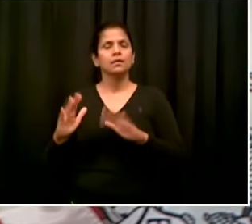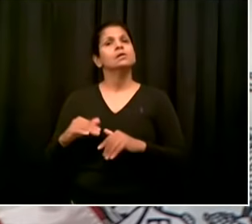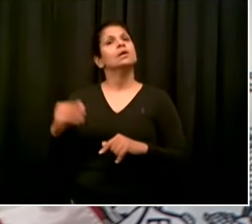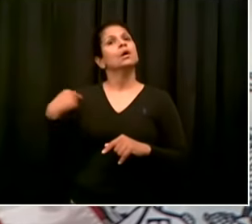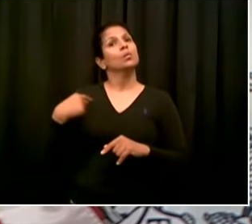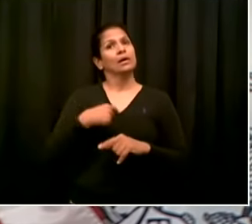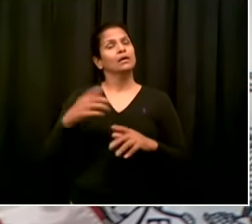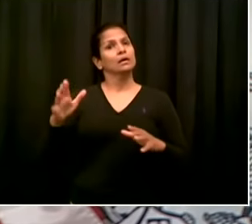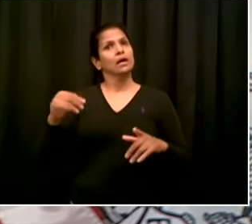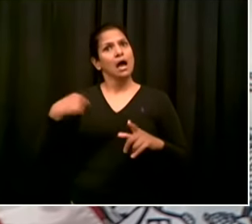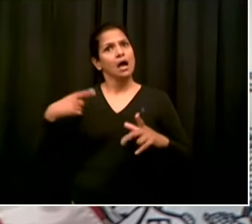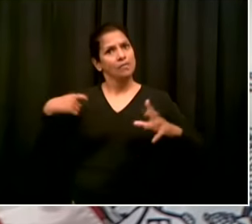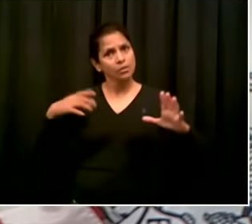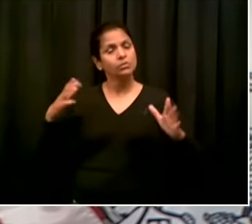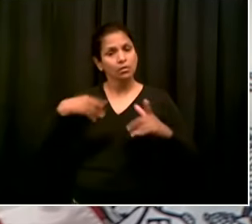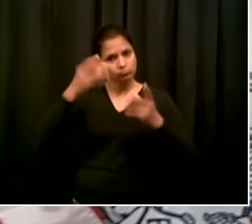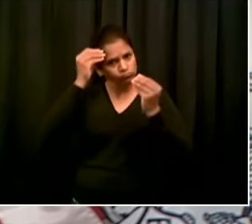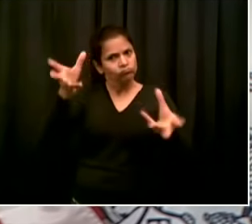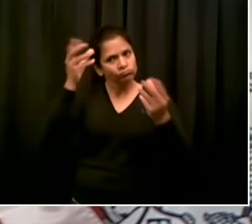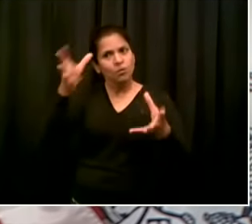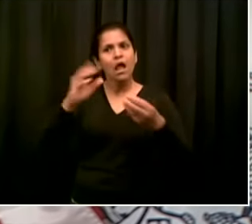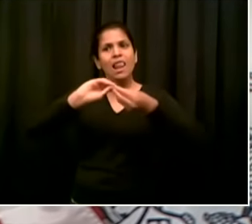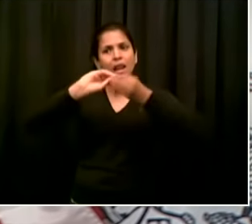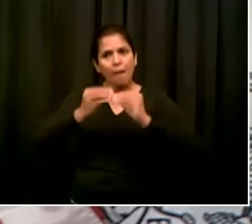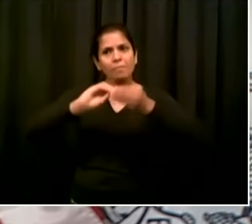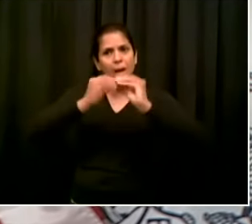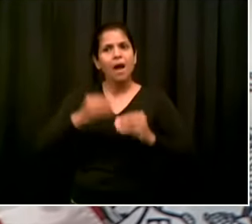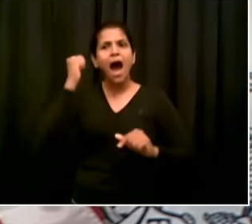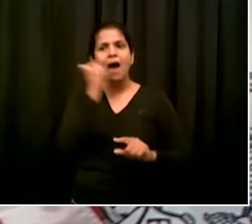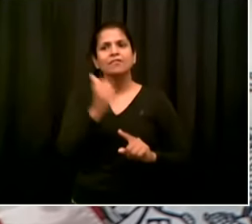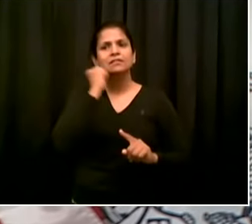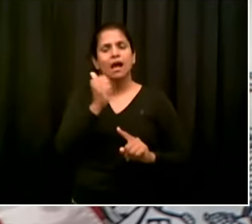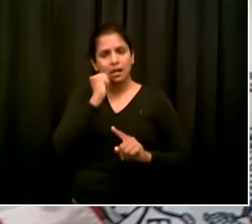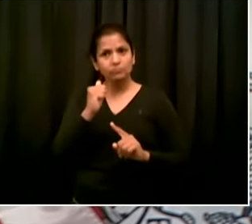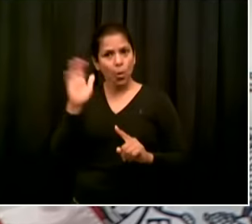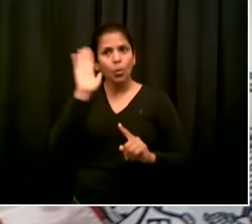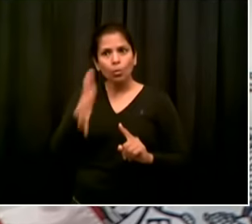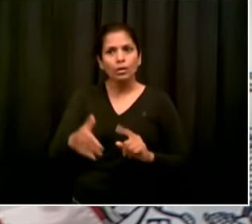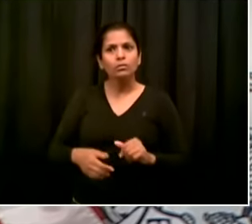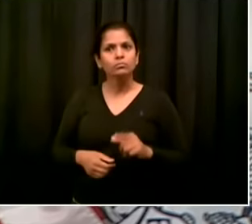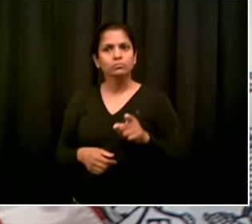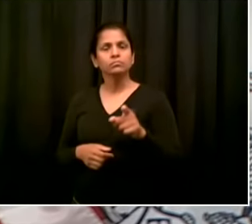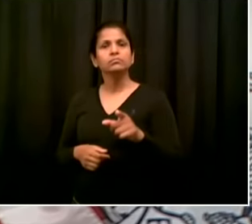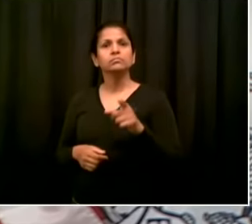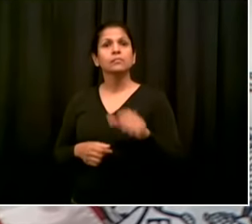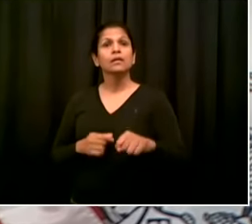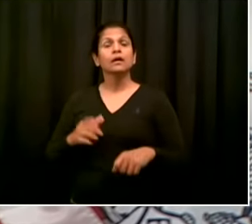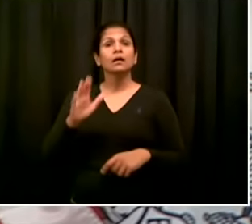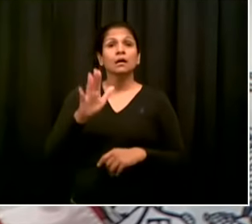ROLLING AVERAGE. THAT IS A MORE ACCURATE MEASURE THAN GOING B Y ONE DAY, IT IS A MOMENTOUS DECIOSIN